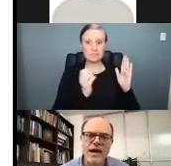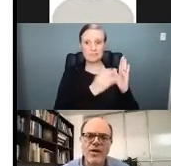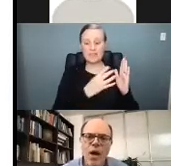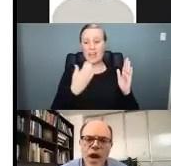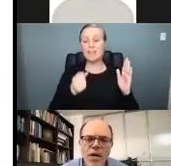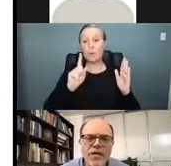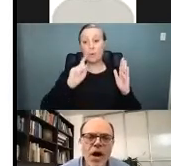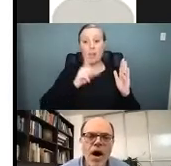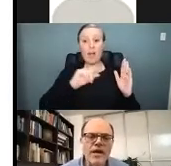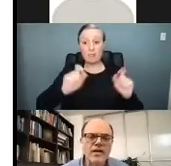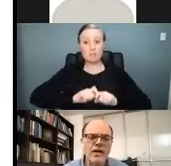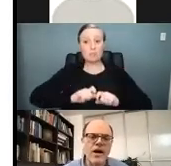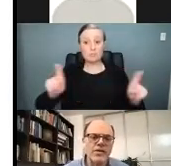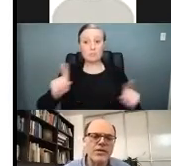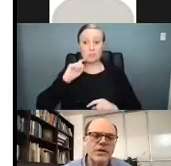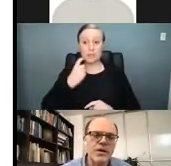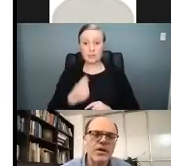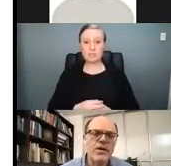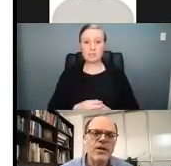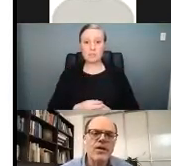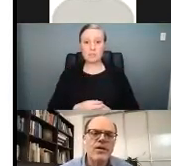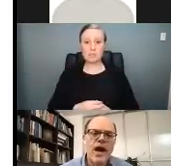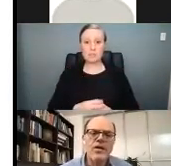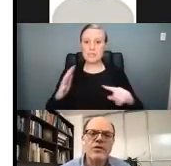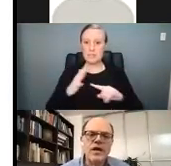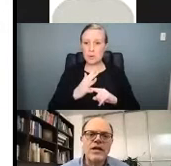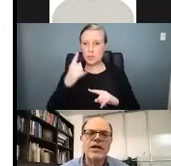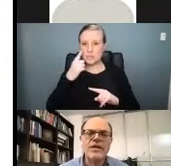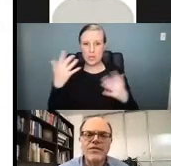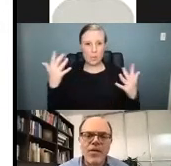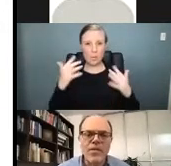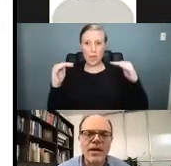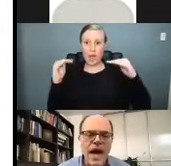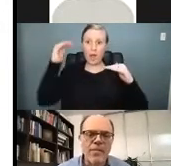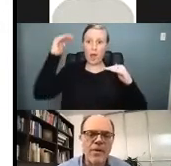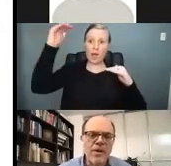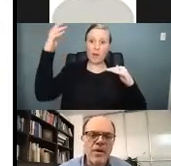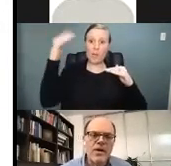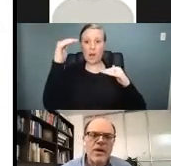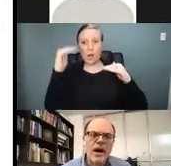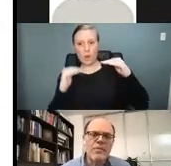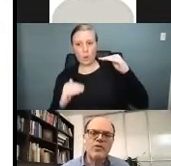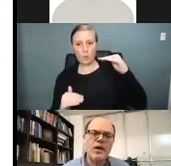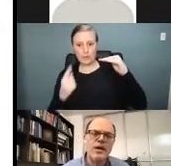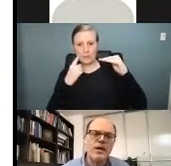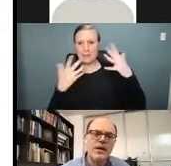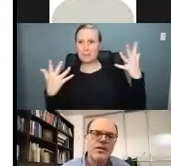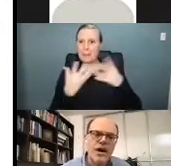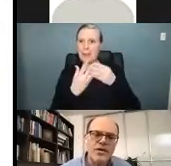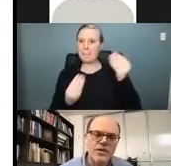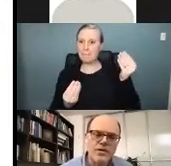are where are the highs and lows? And you'll see that there's a very big gap between those